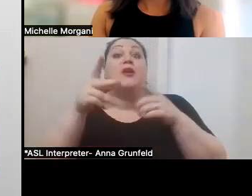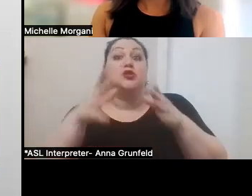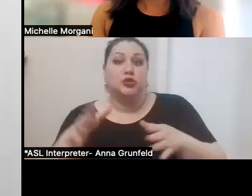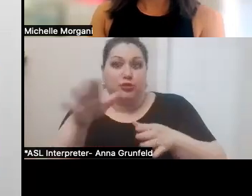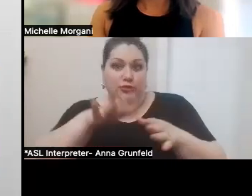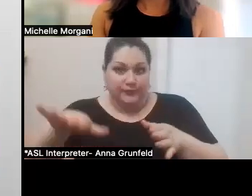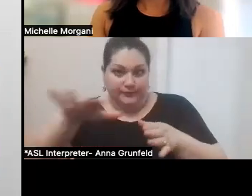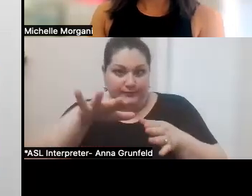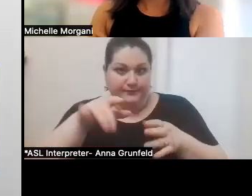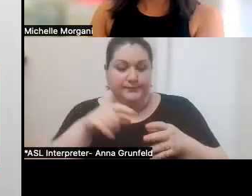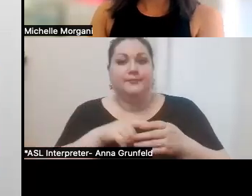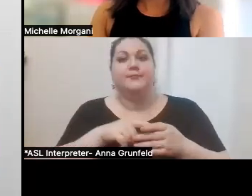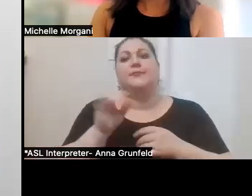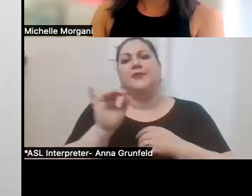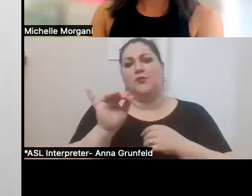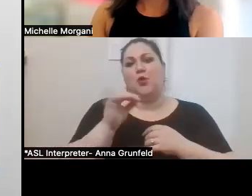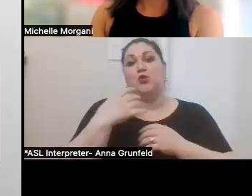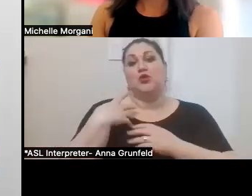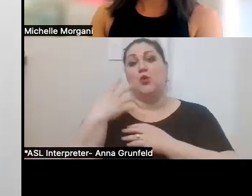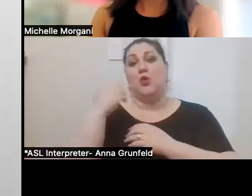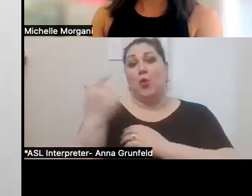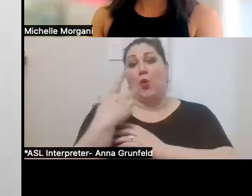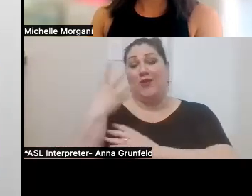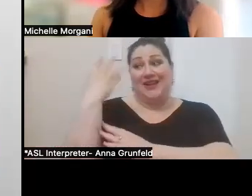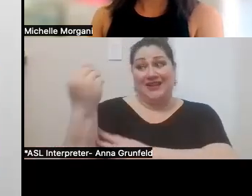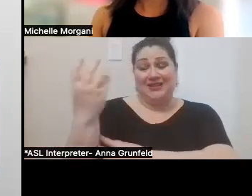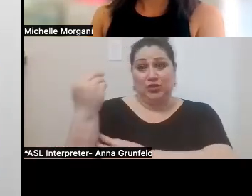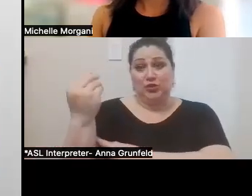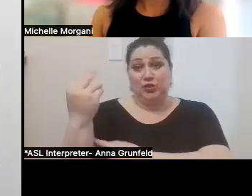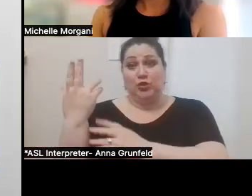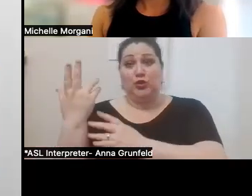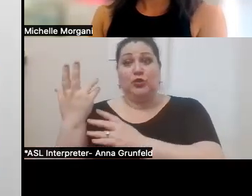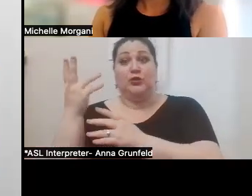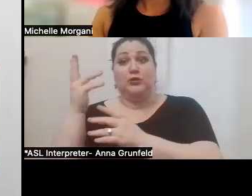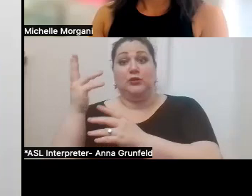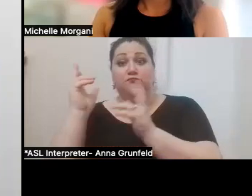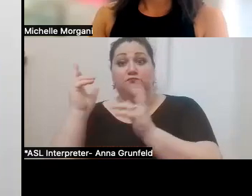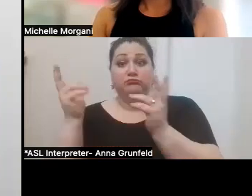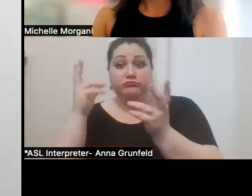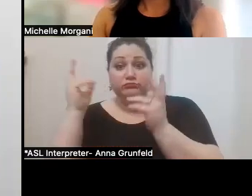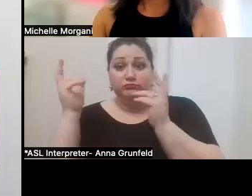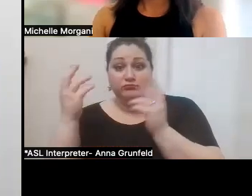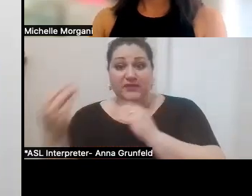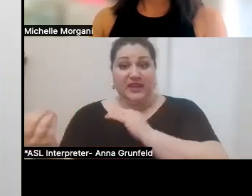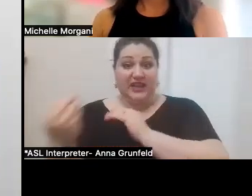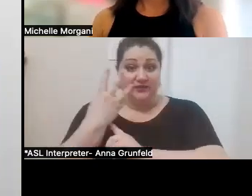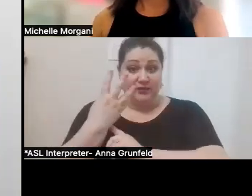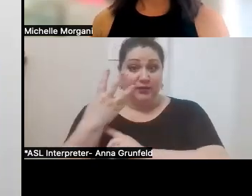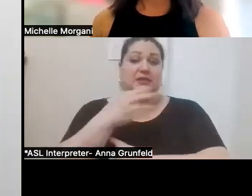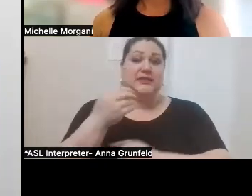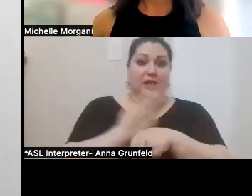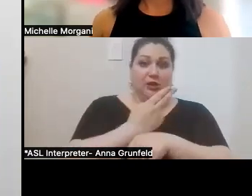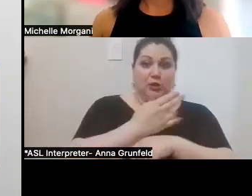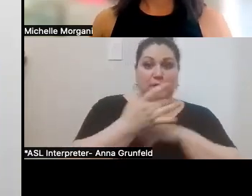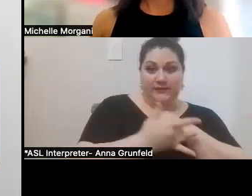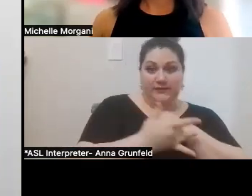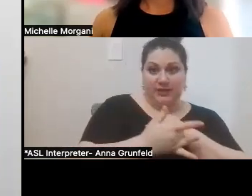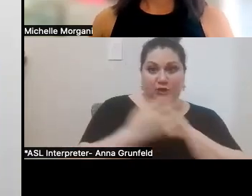And when the use of technology in the student’s life are considered by the professional. And then fourth, any mismatches are identified and dealt with immediately.